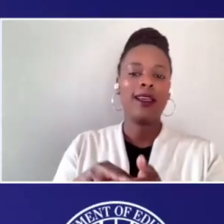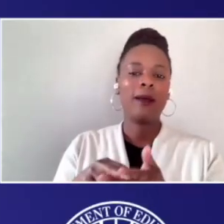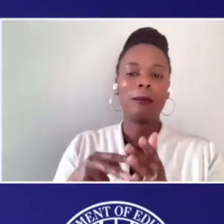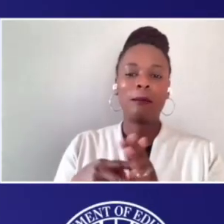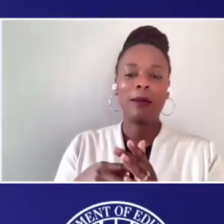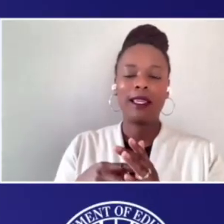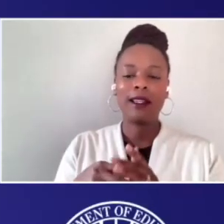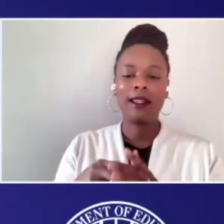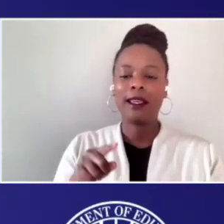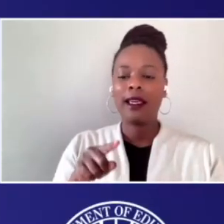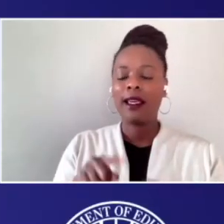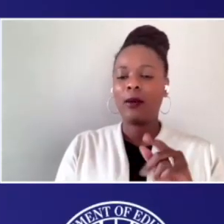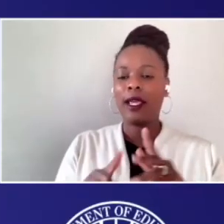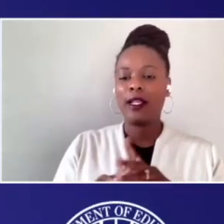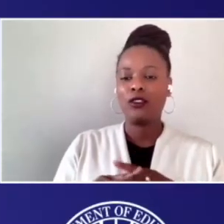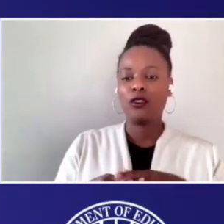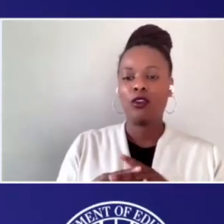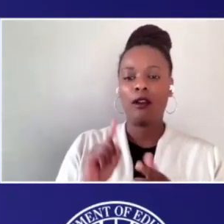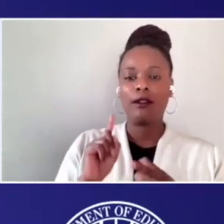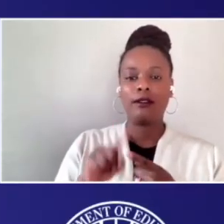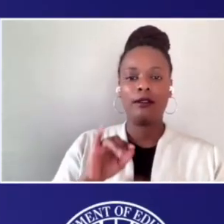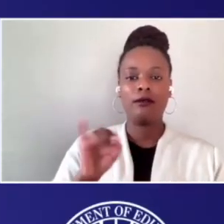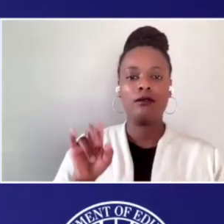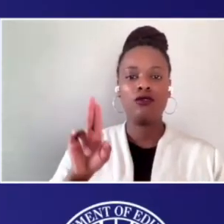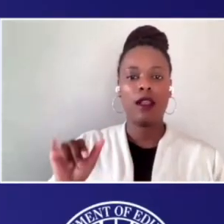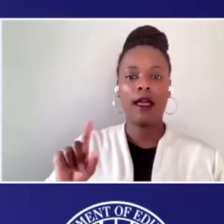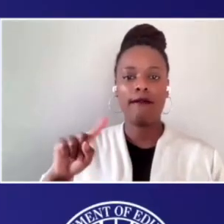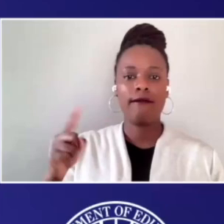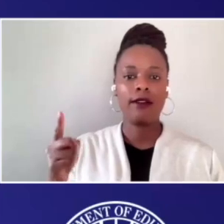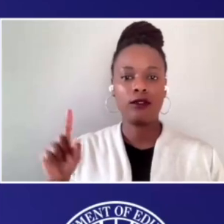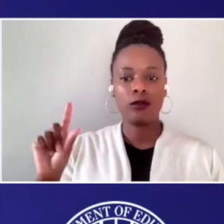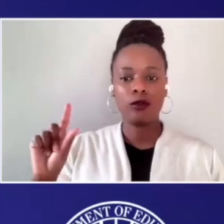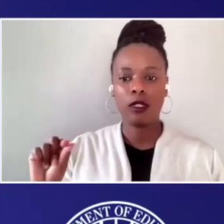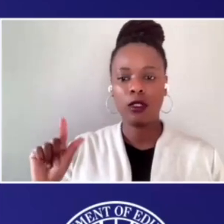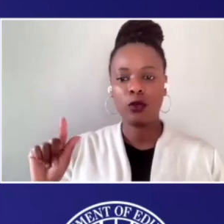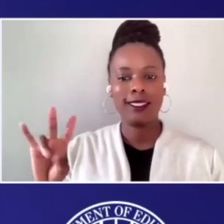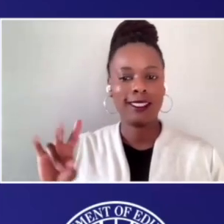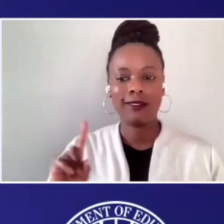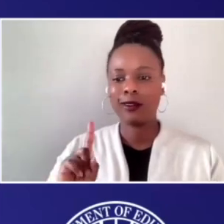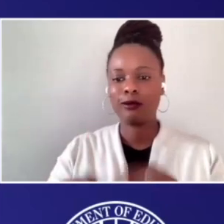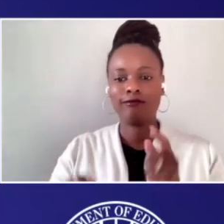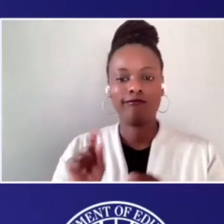the reg text to address that concern. But we do appreciate you sending that in for us to consider.